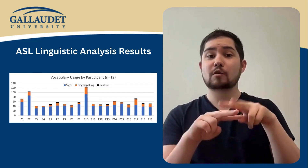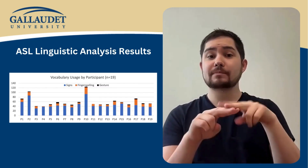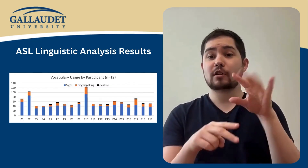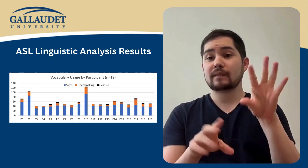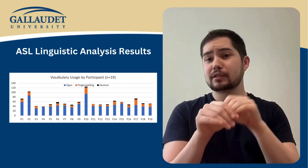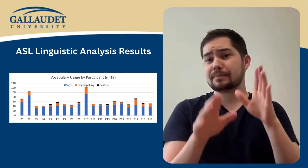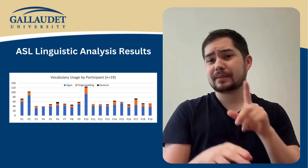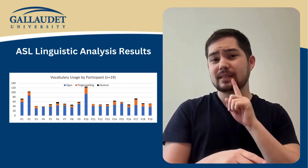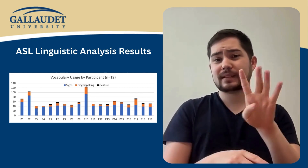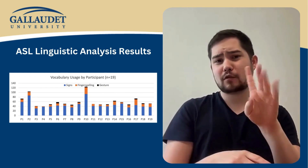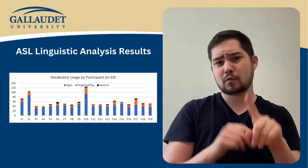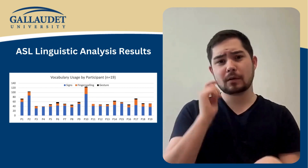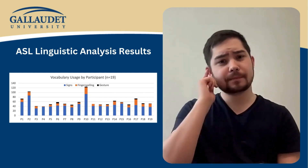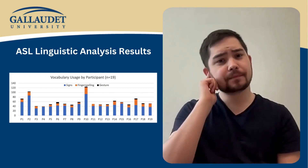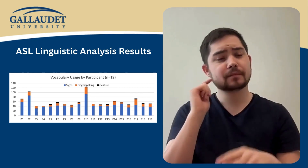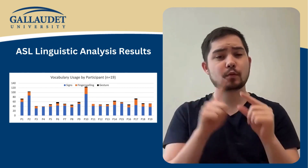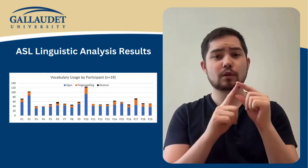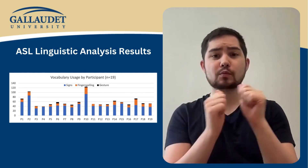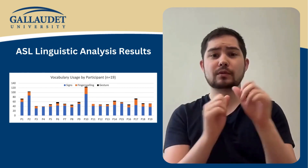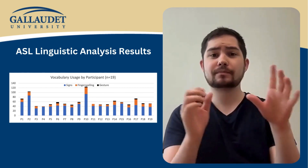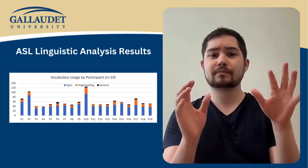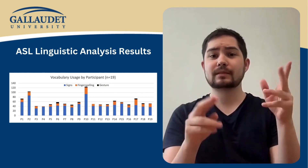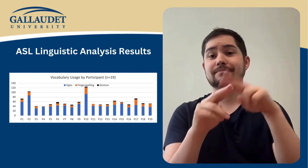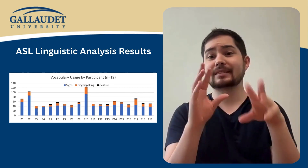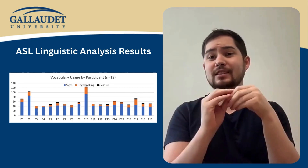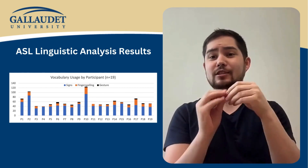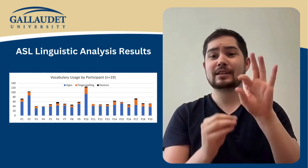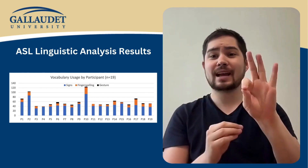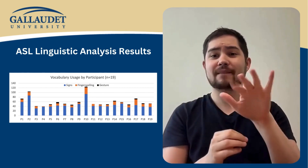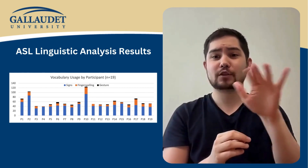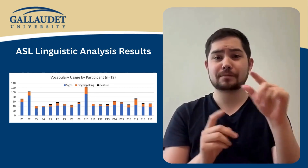The median vocabulary of participants is 41, with an additional nine finger